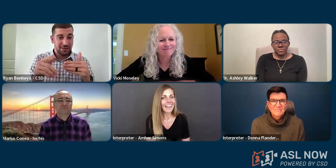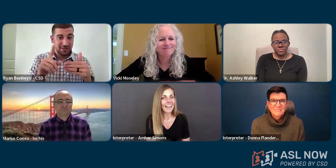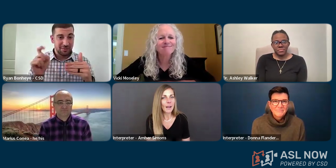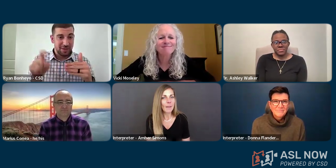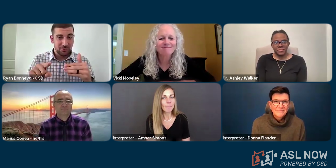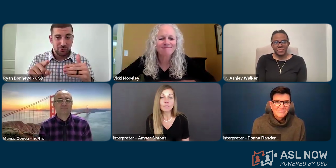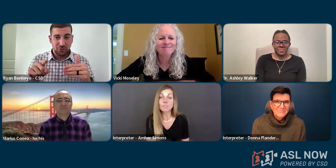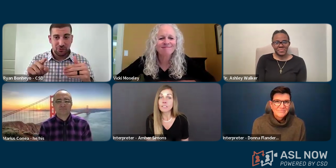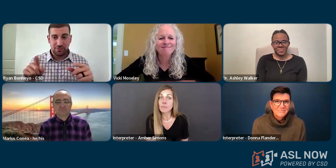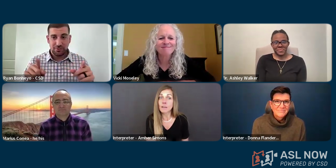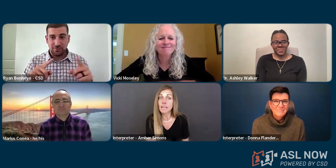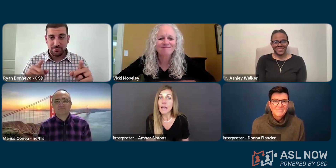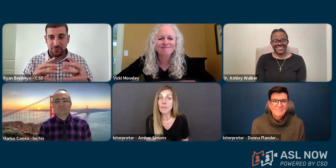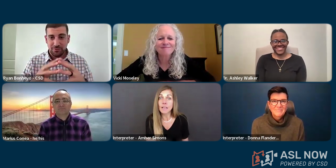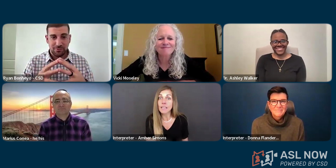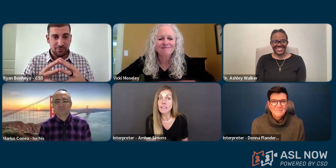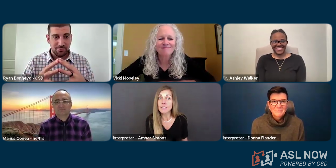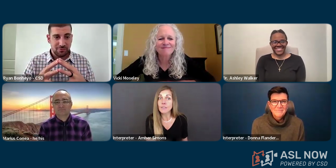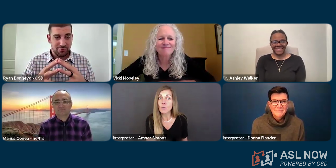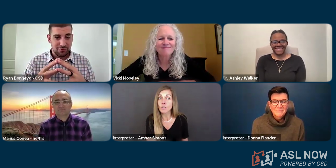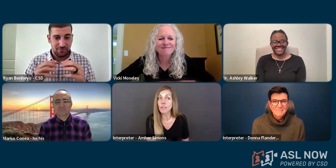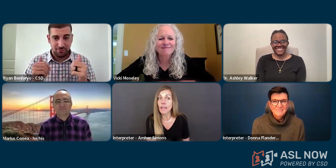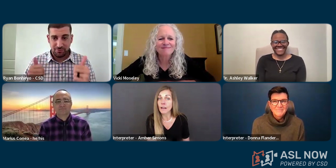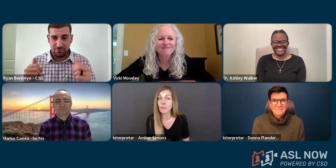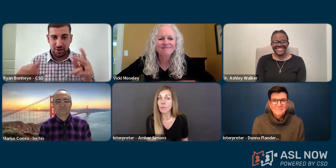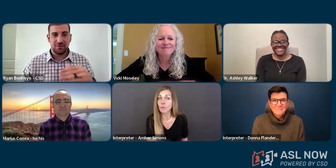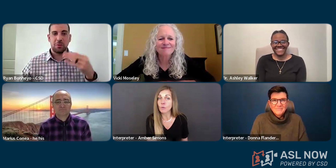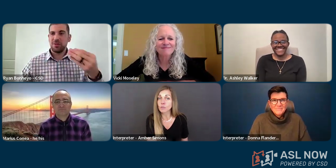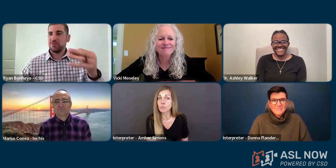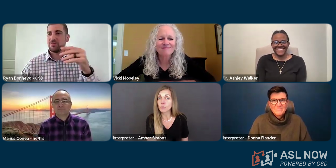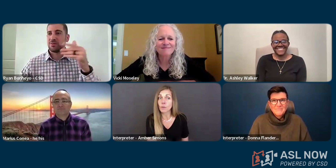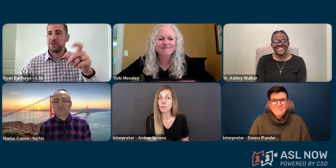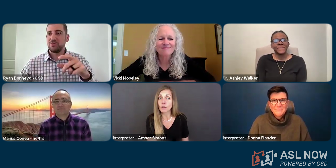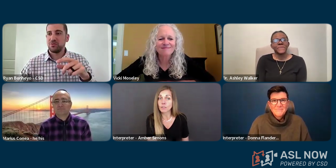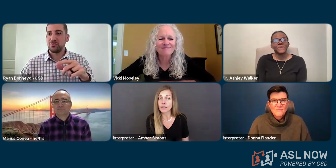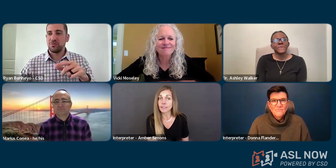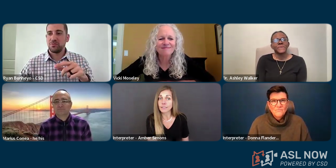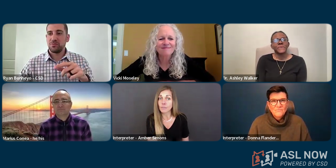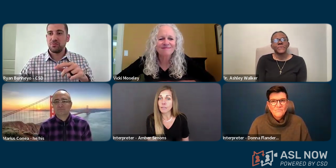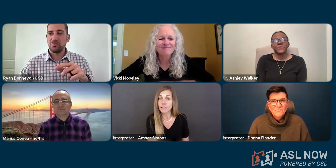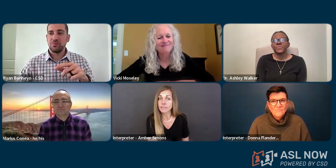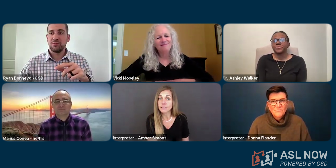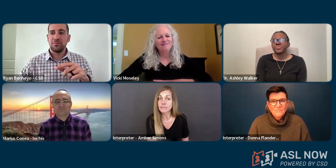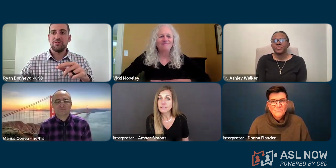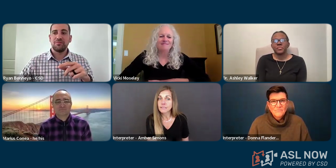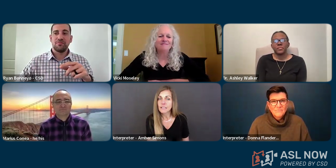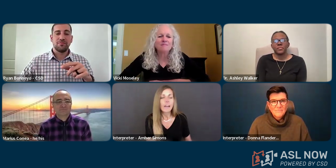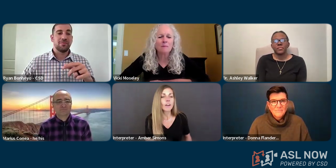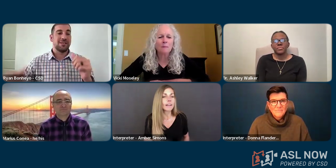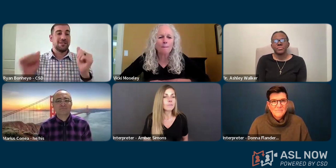Does anybody have anything that they want to add about this question before I move on to the next topic? All right.